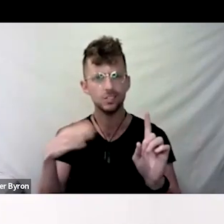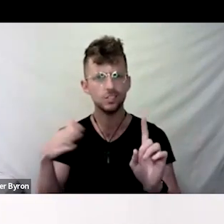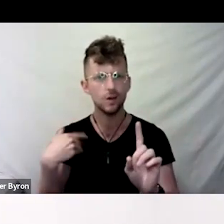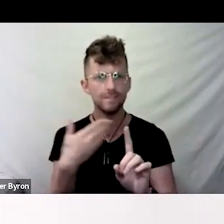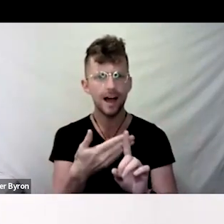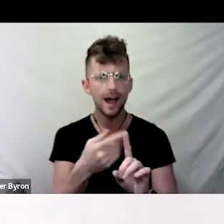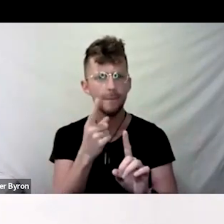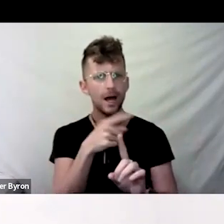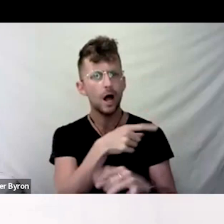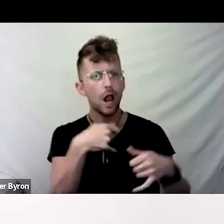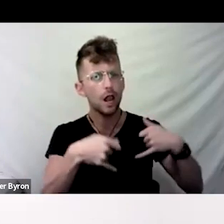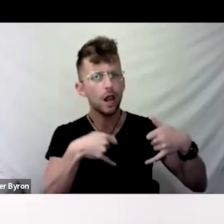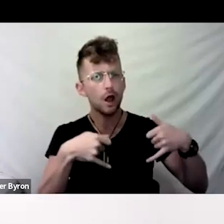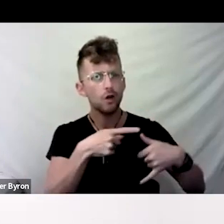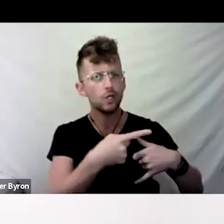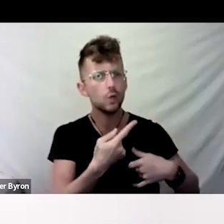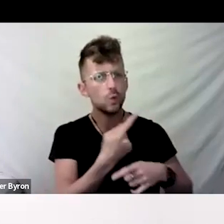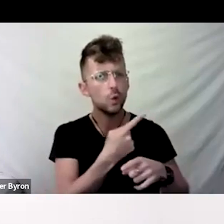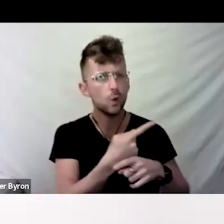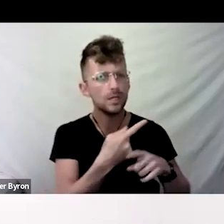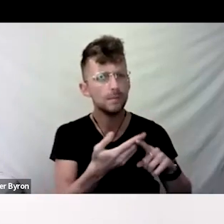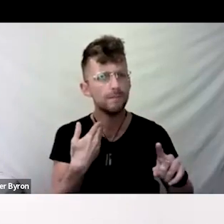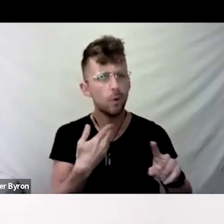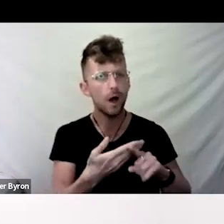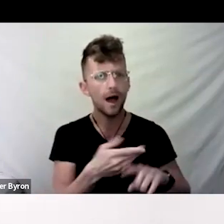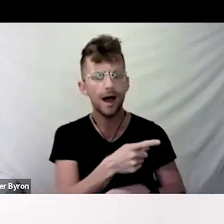you touched on it before, but I wonder if there is any expansion,